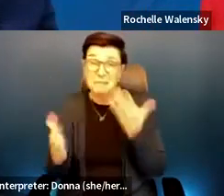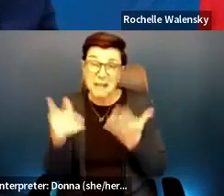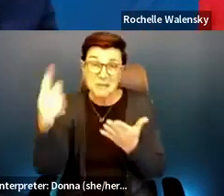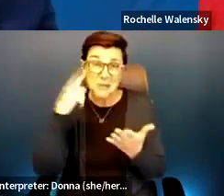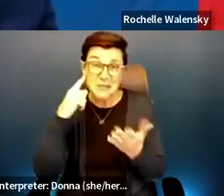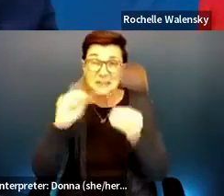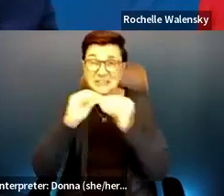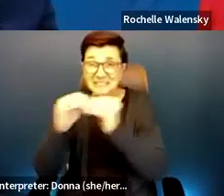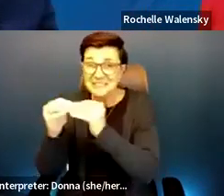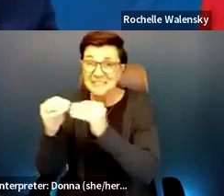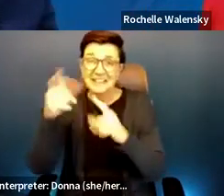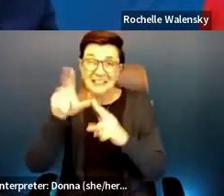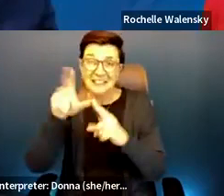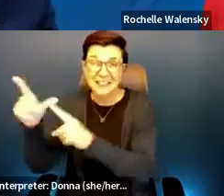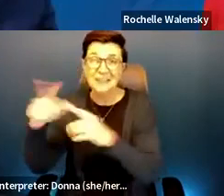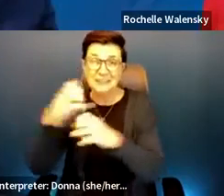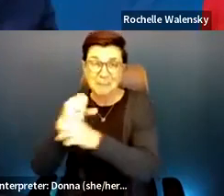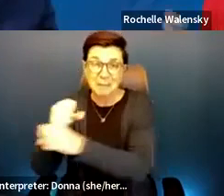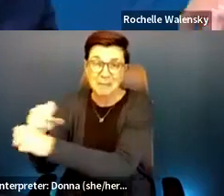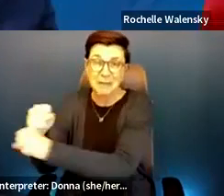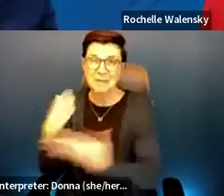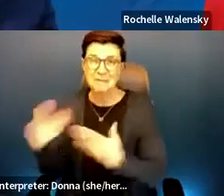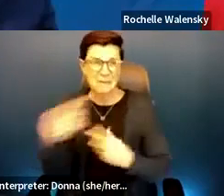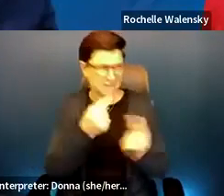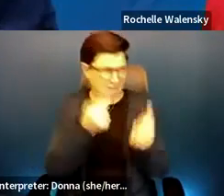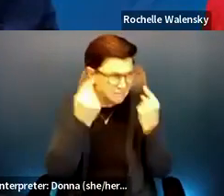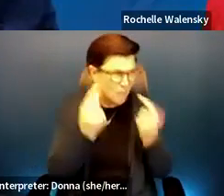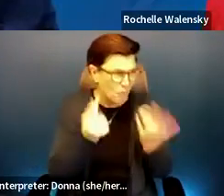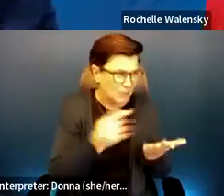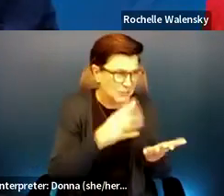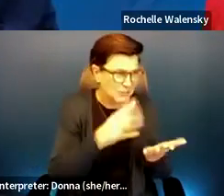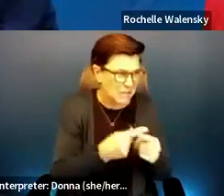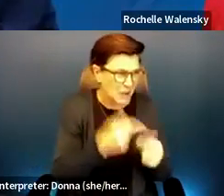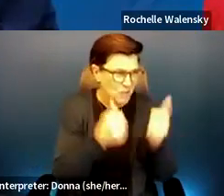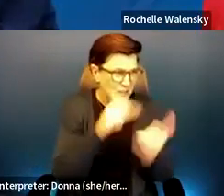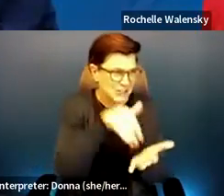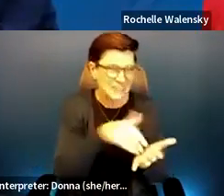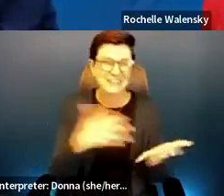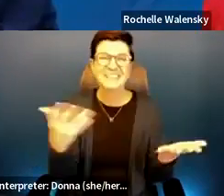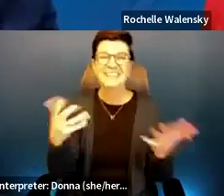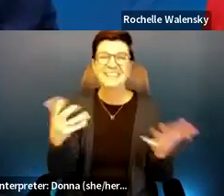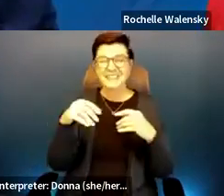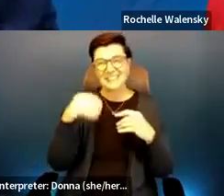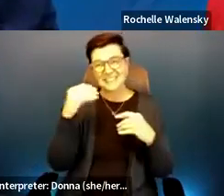that you don't necessarily understand every center, you know, where the acronyms for each center, what I will say